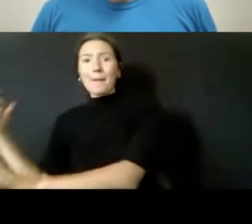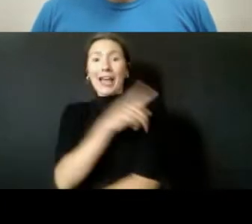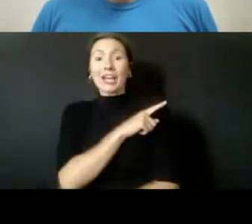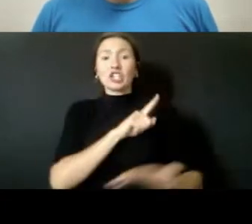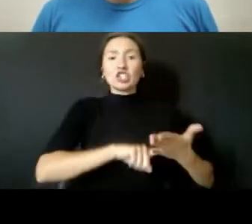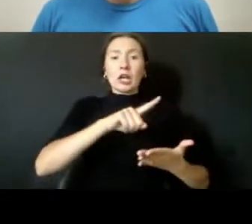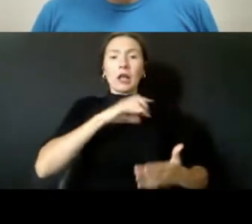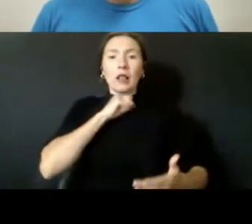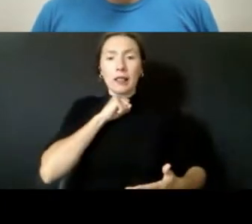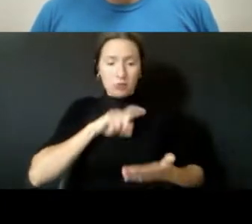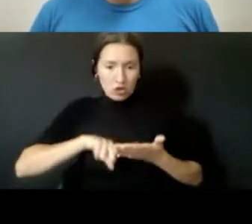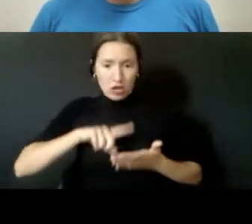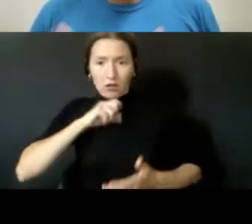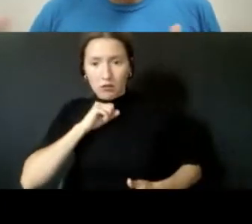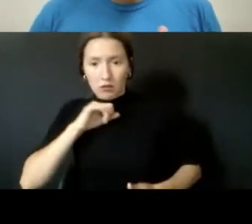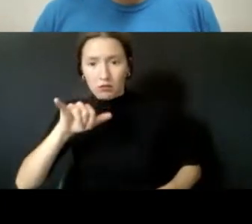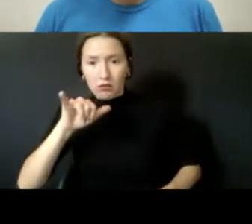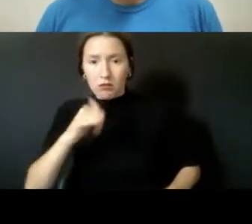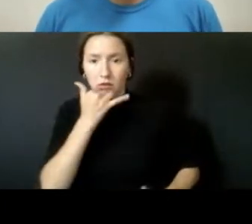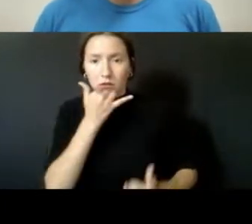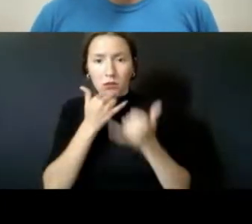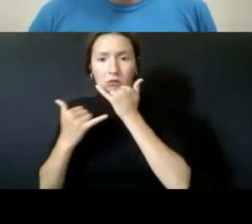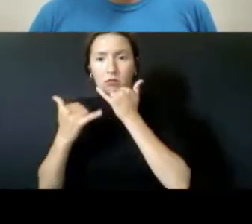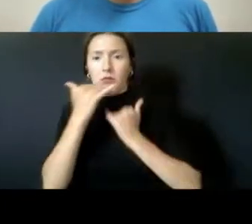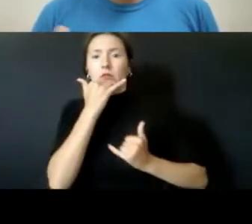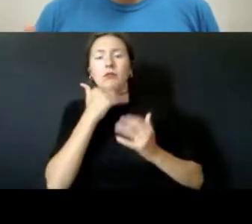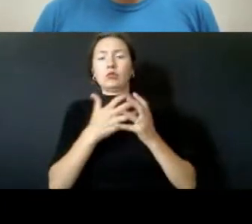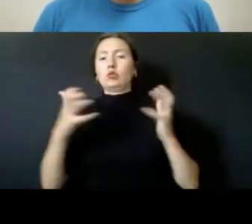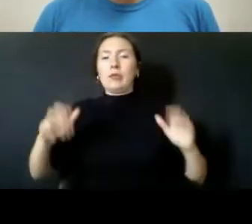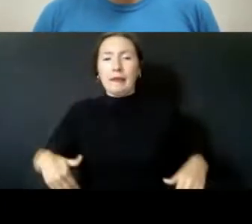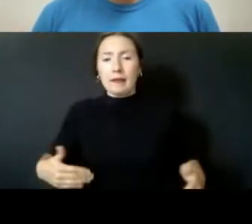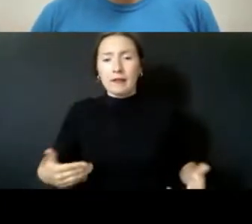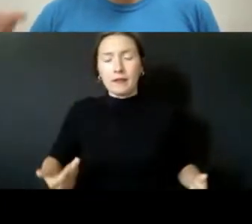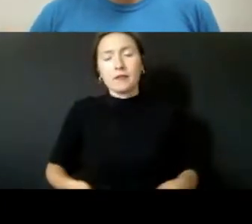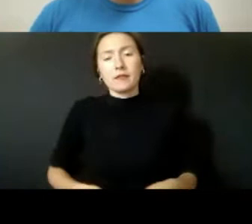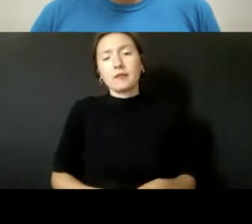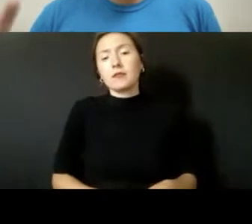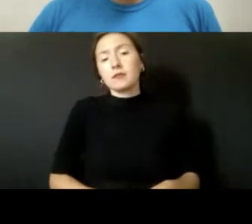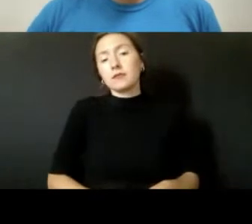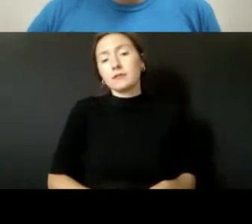like i said a number of resources that can be found on our website there's an accessibility